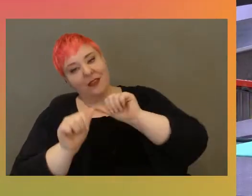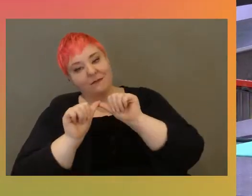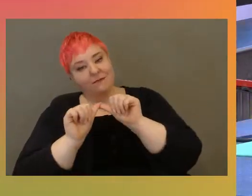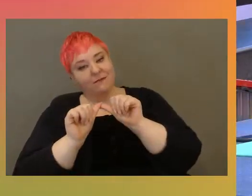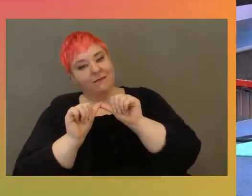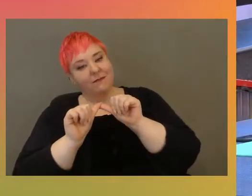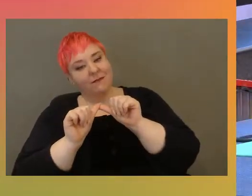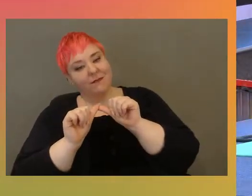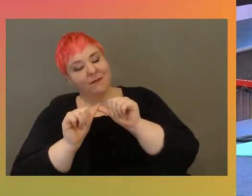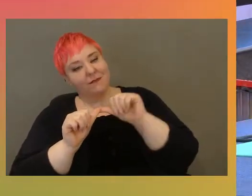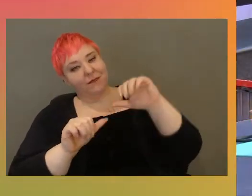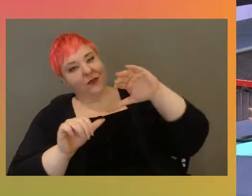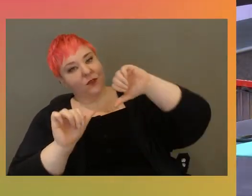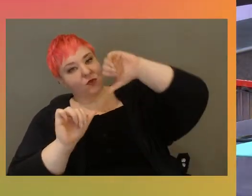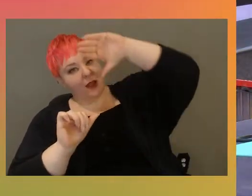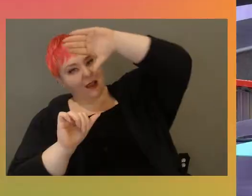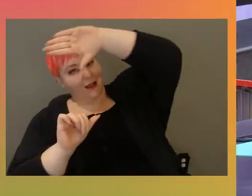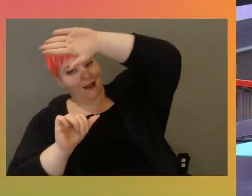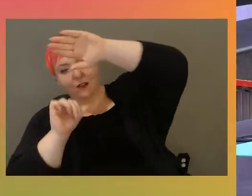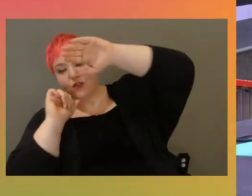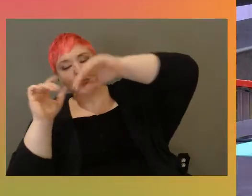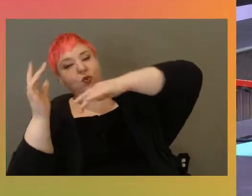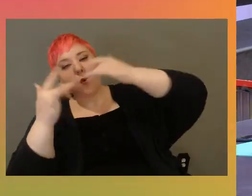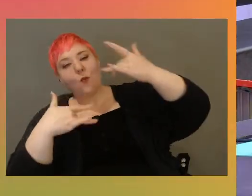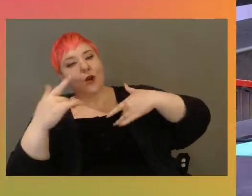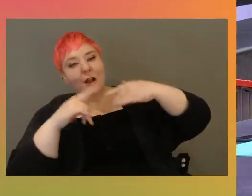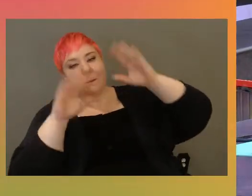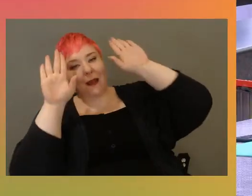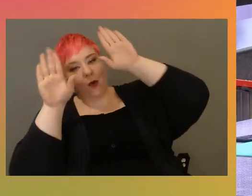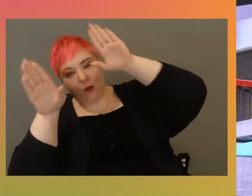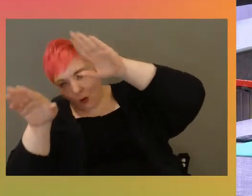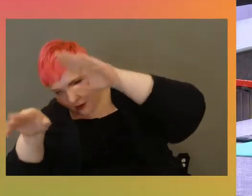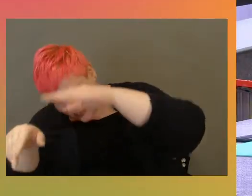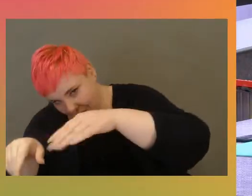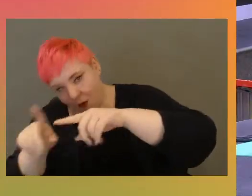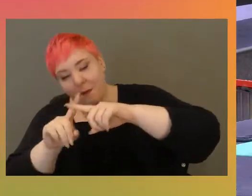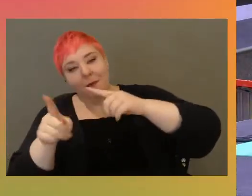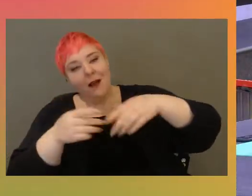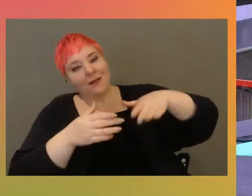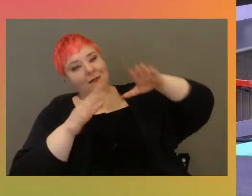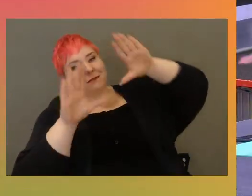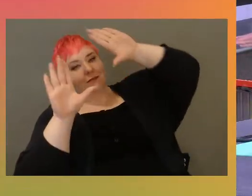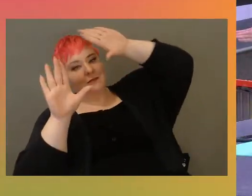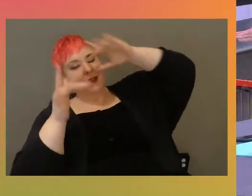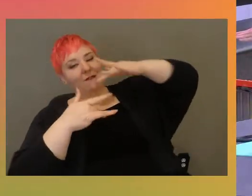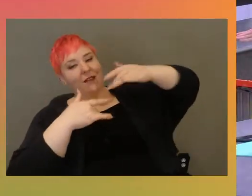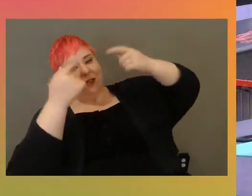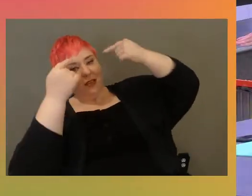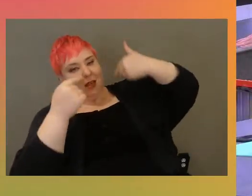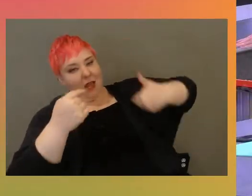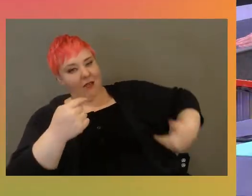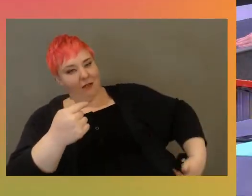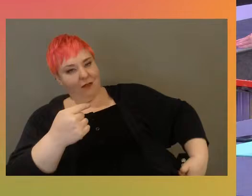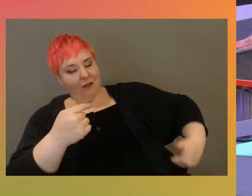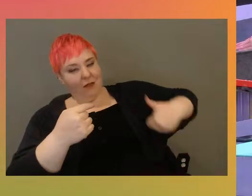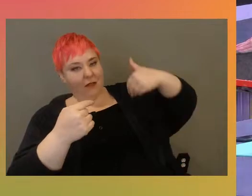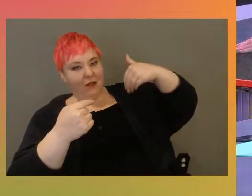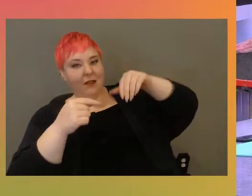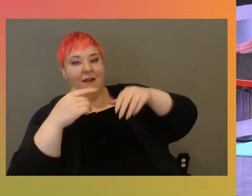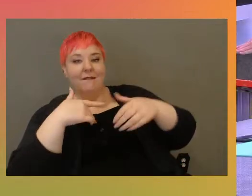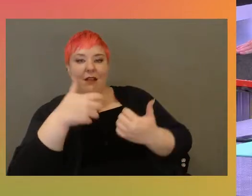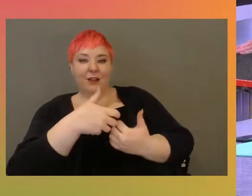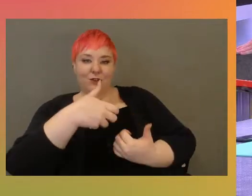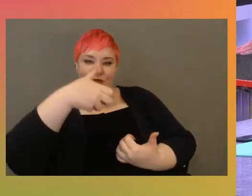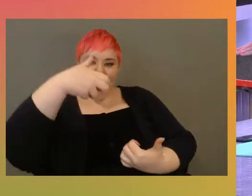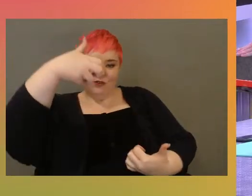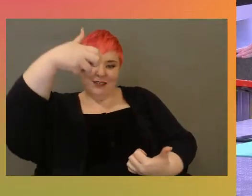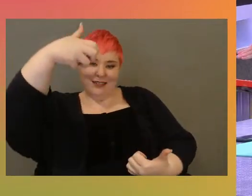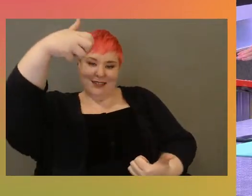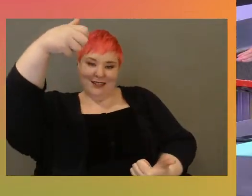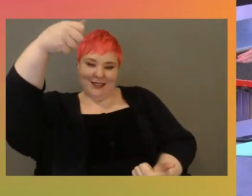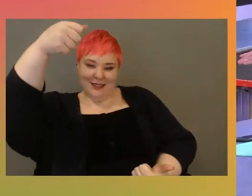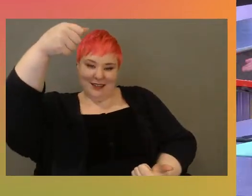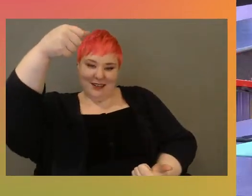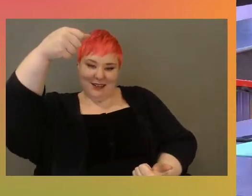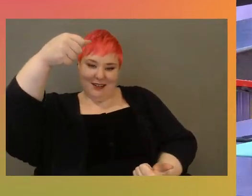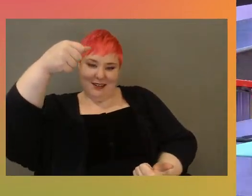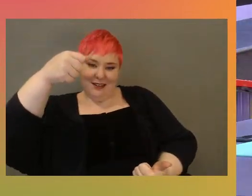SIDE BEND OVER YOUR RIGHT LEG.